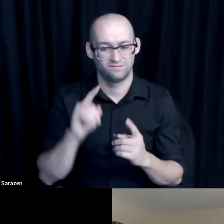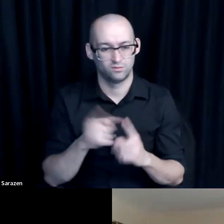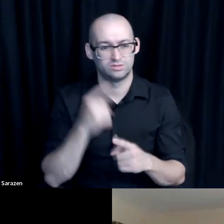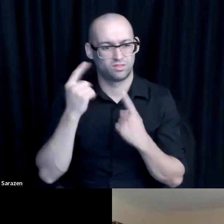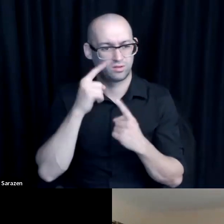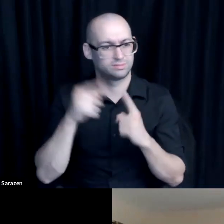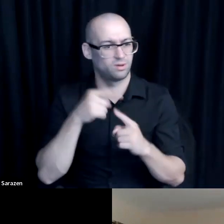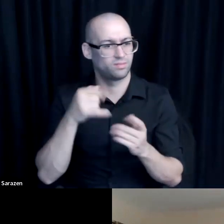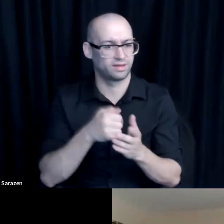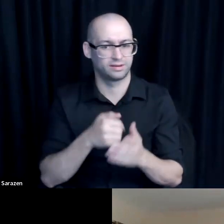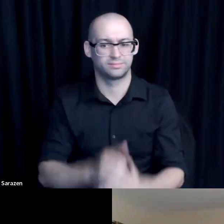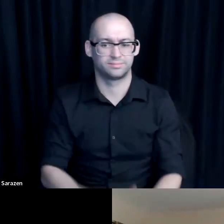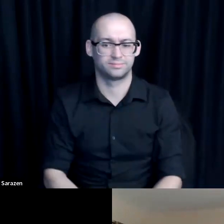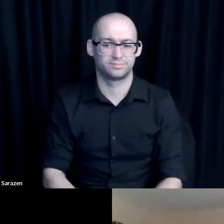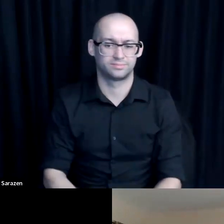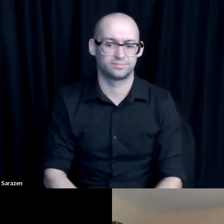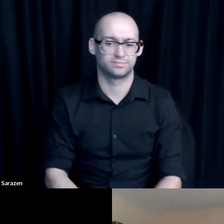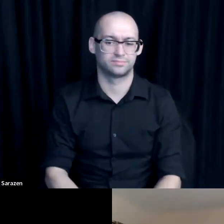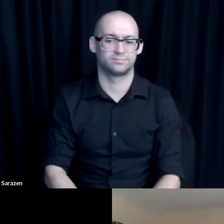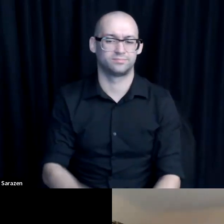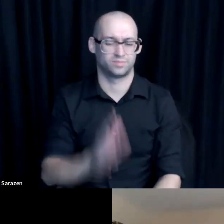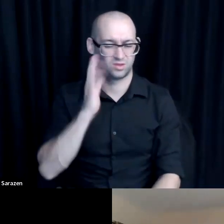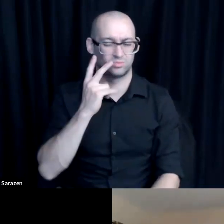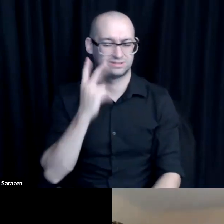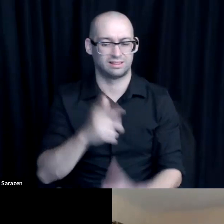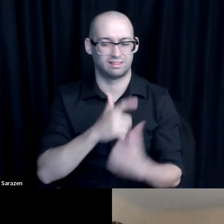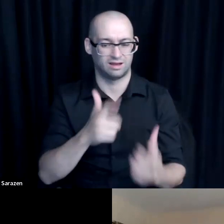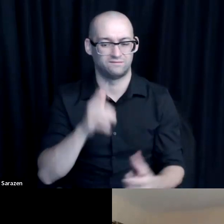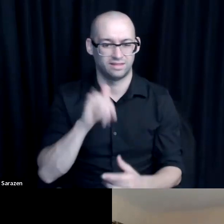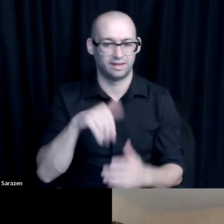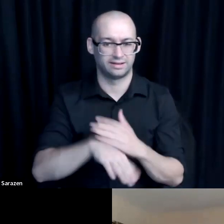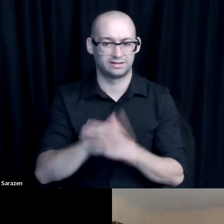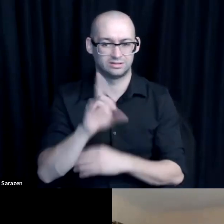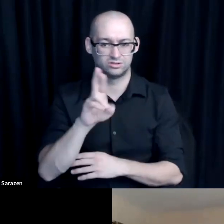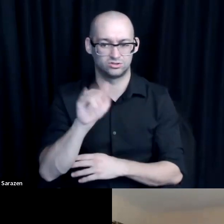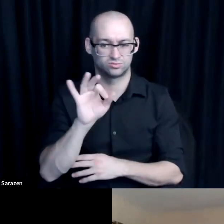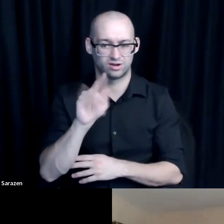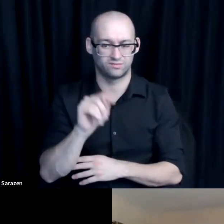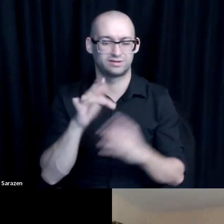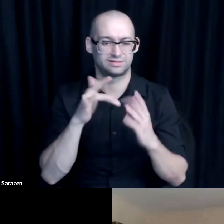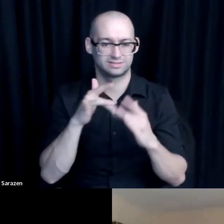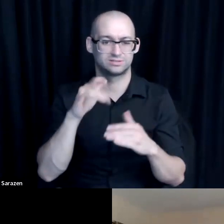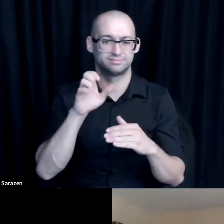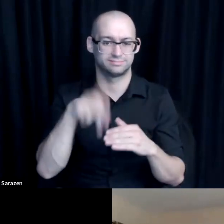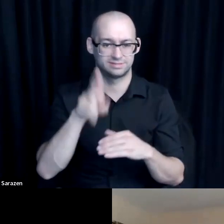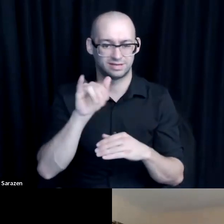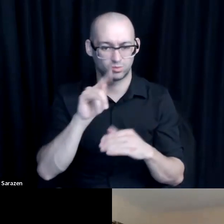Yeah, well, thank you. And you're gonna see a lot of that in our draft digital equity plan that you